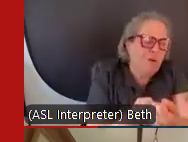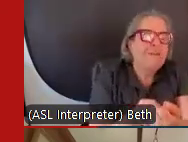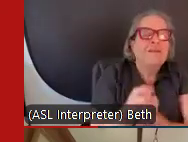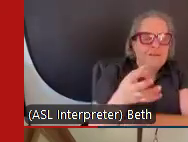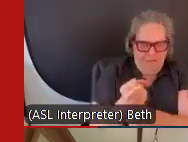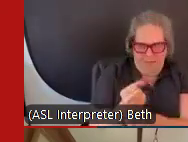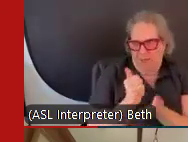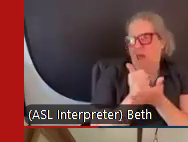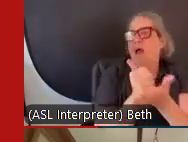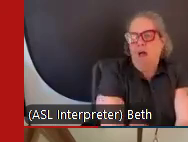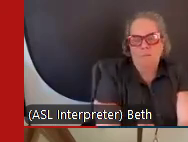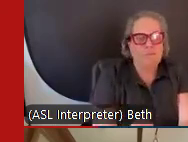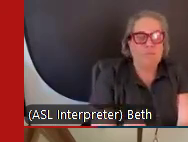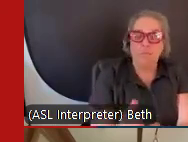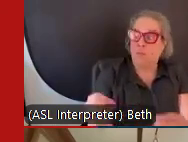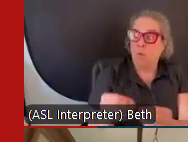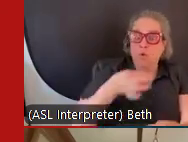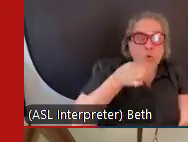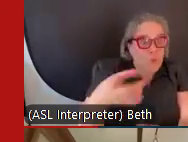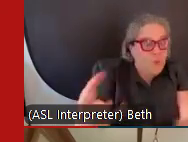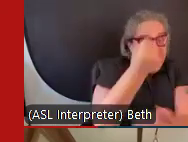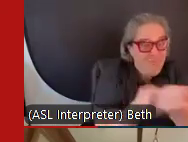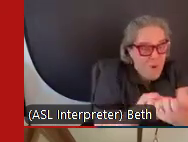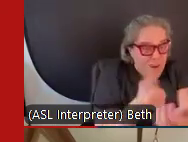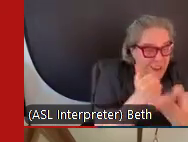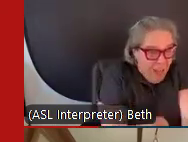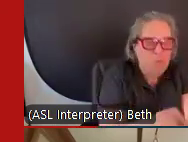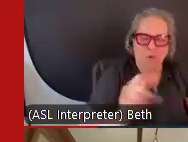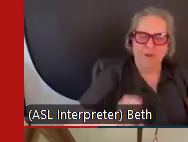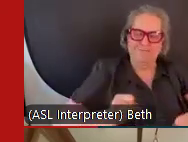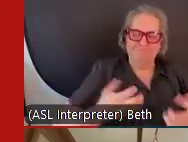The sooner you can seek help, the sooner you can help yourself.